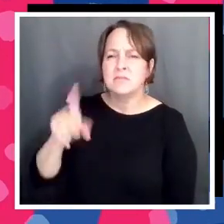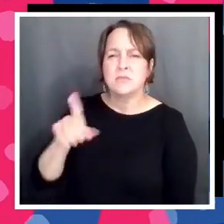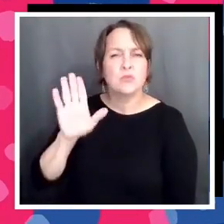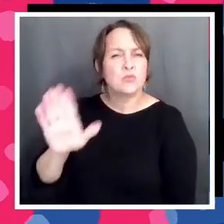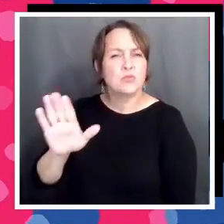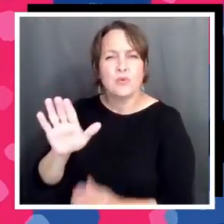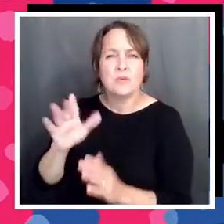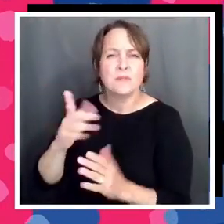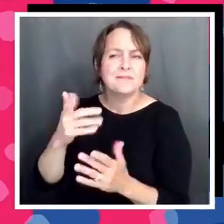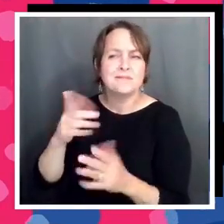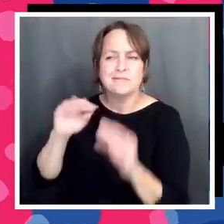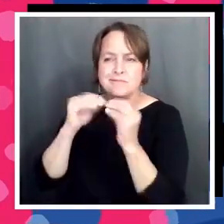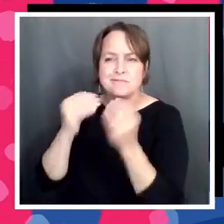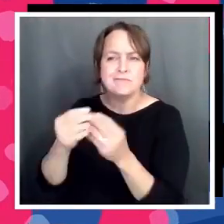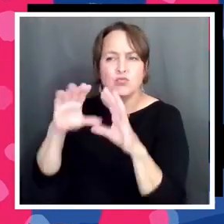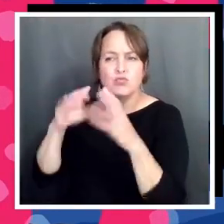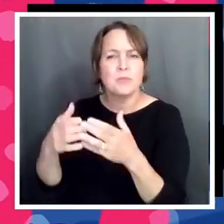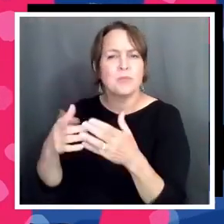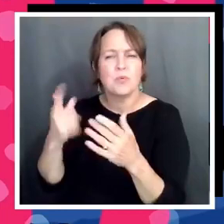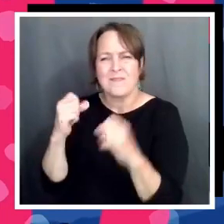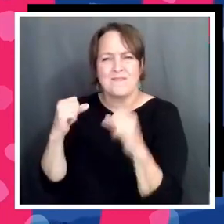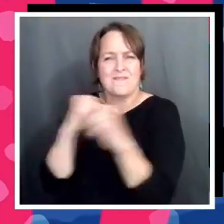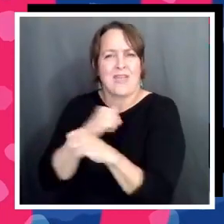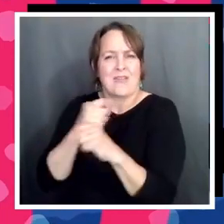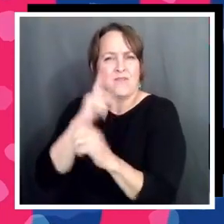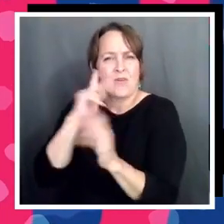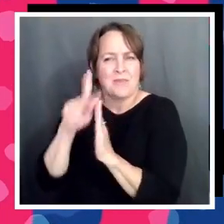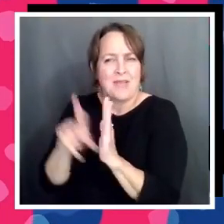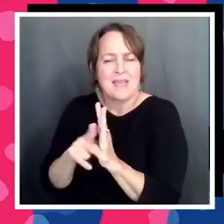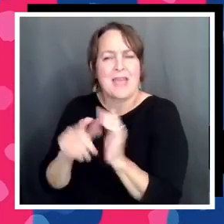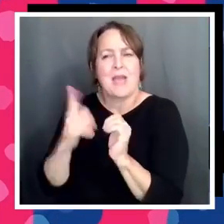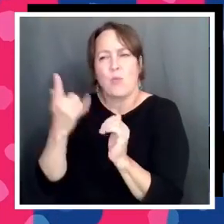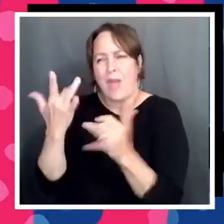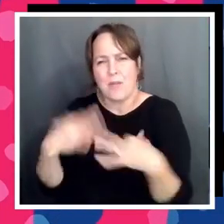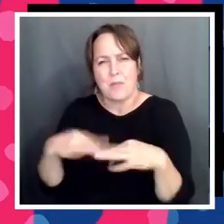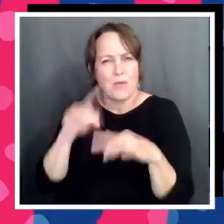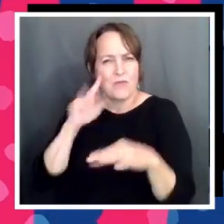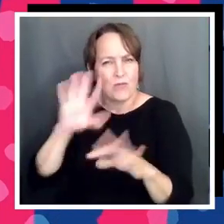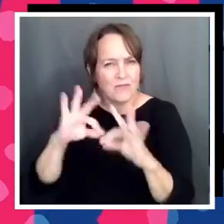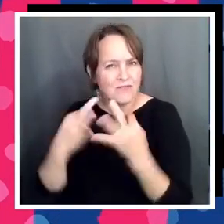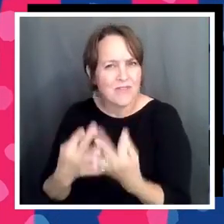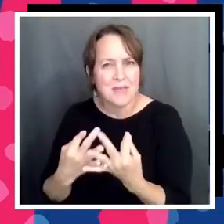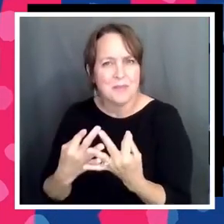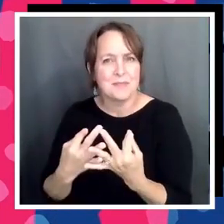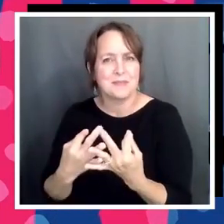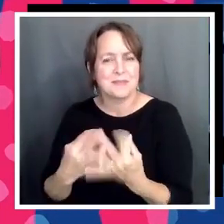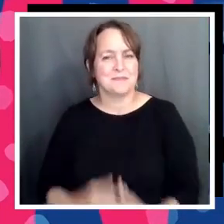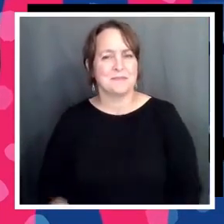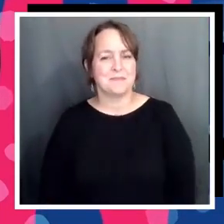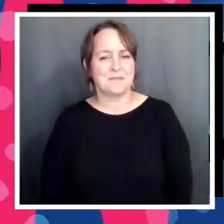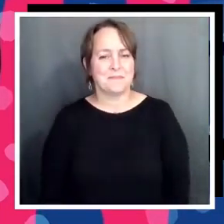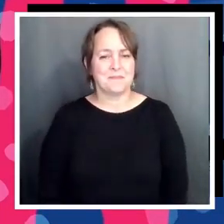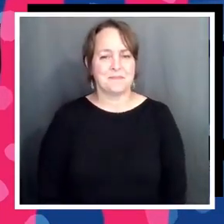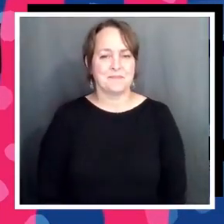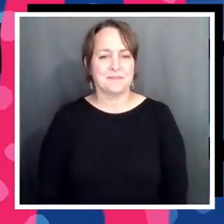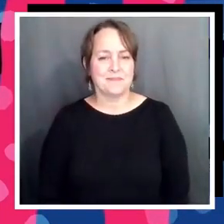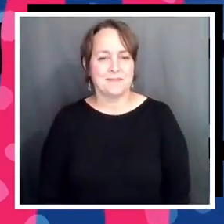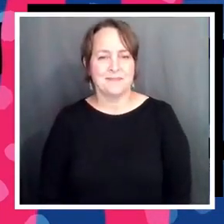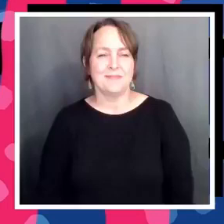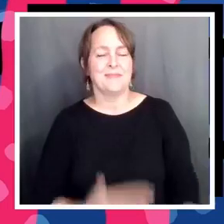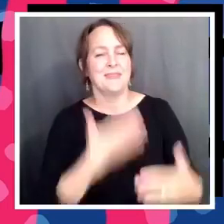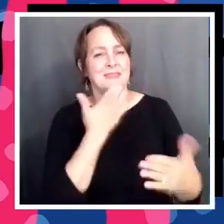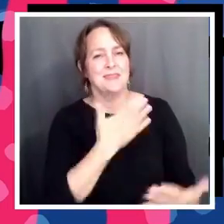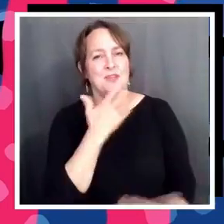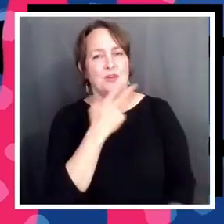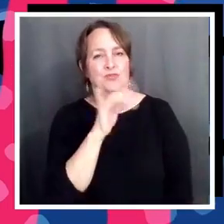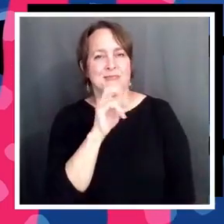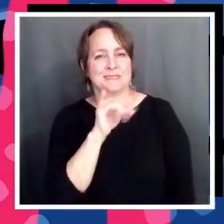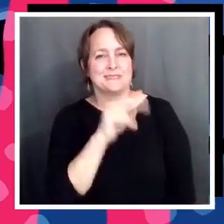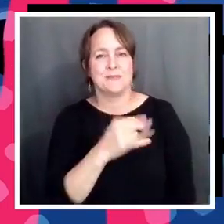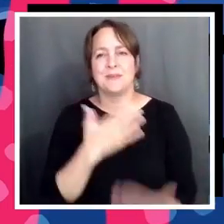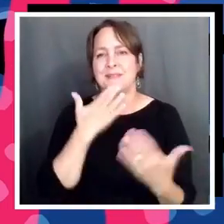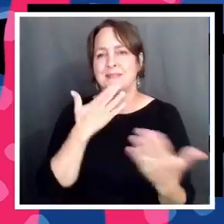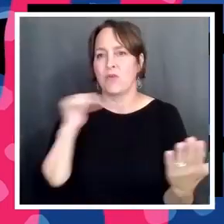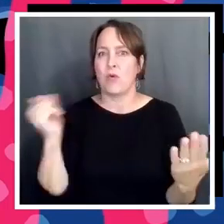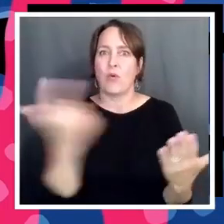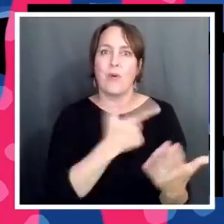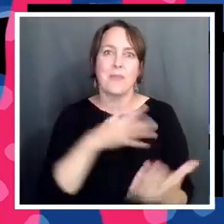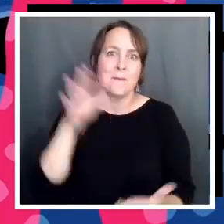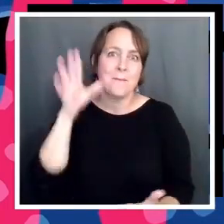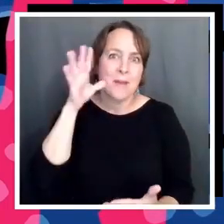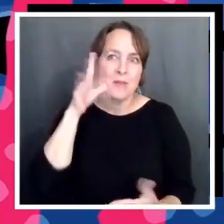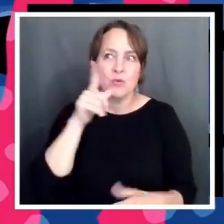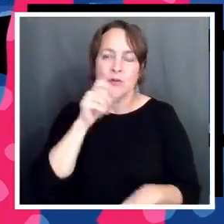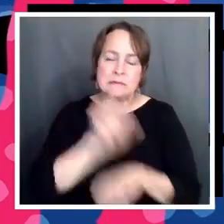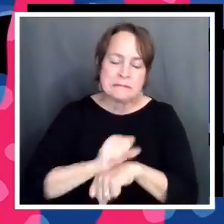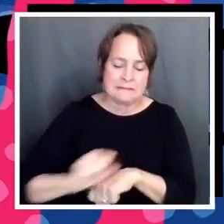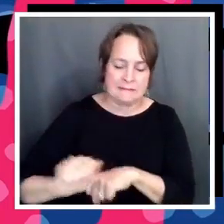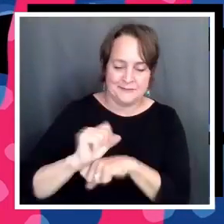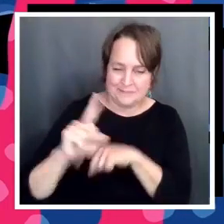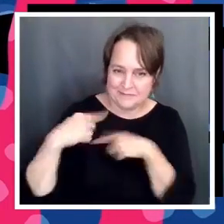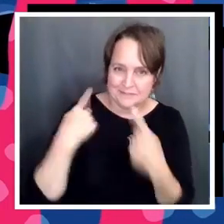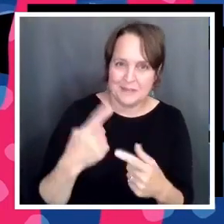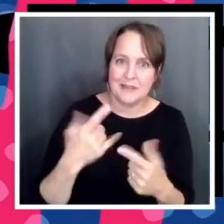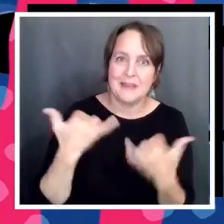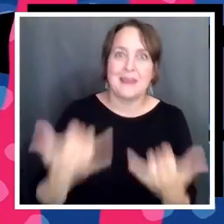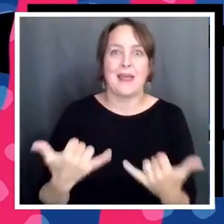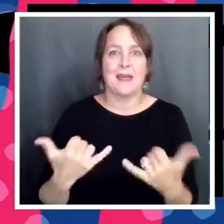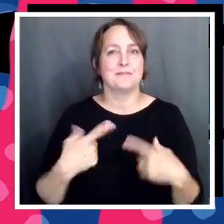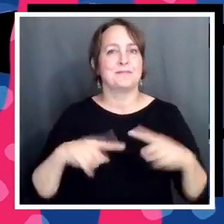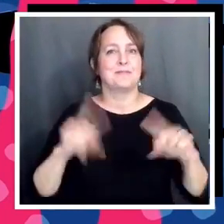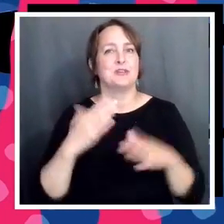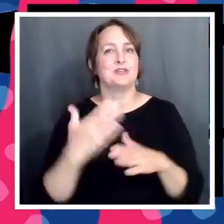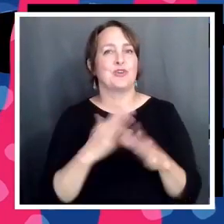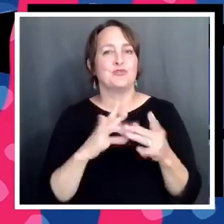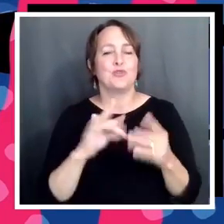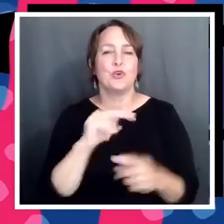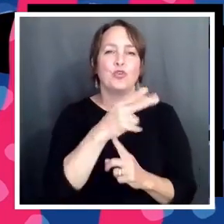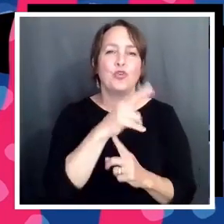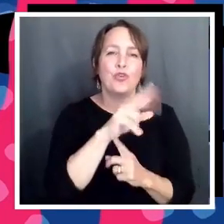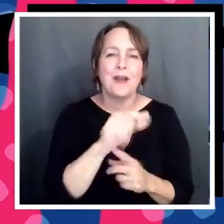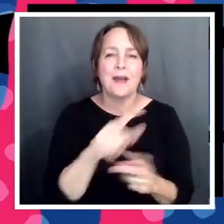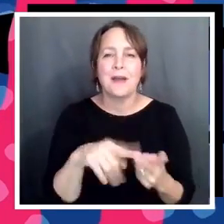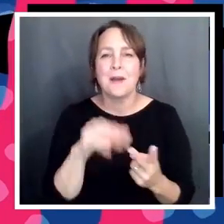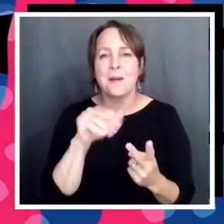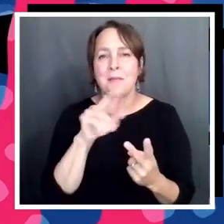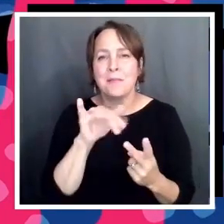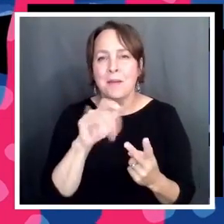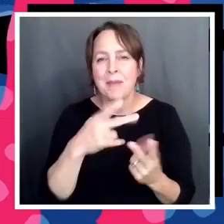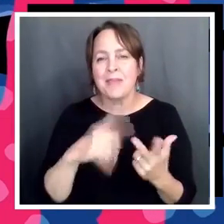THANK YOU SO MUCH JULES AND